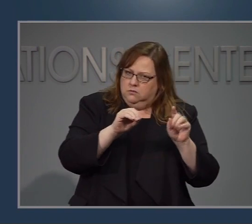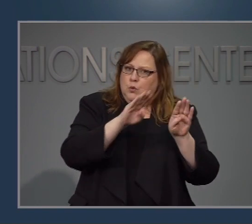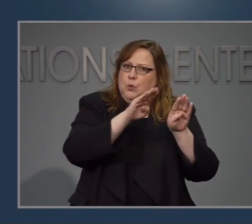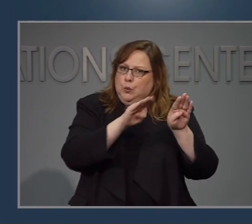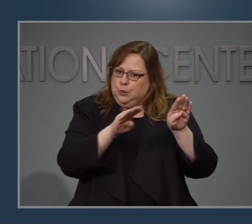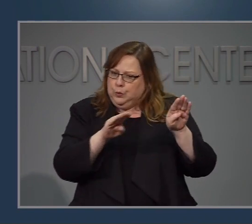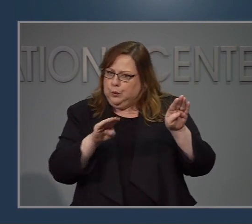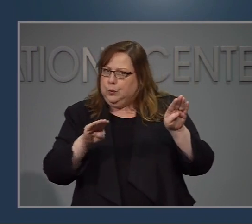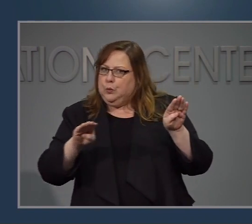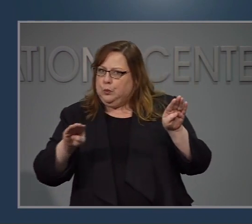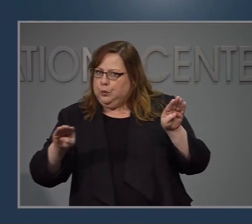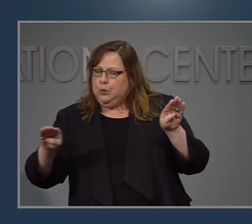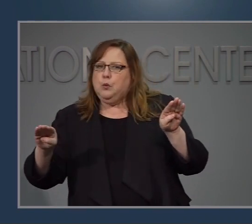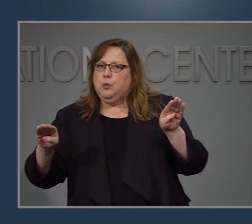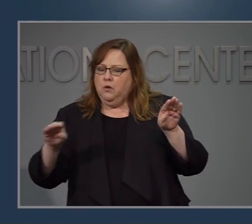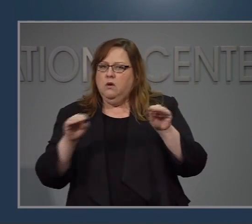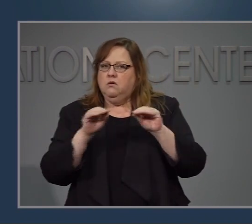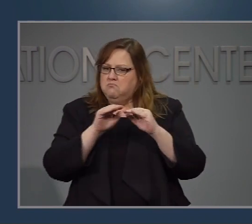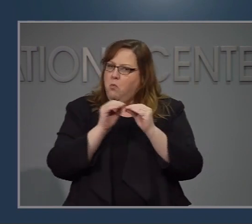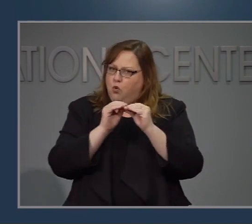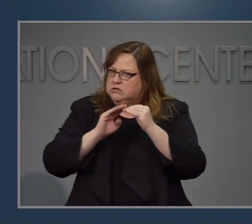YELLOW LINE AND YOU CAN SEE